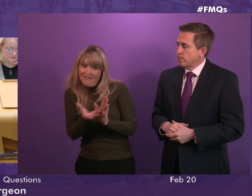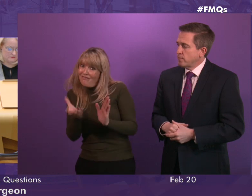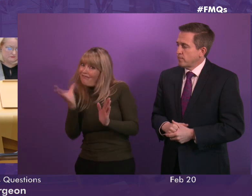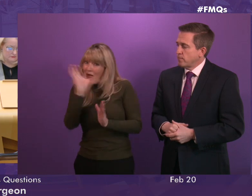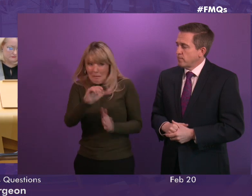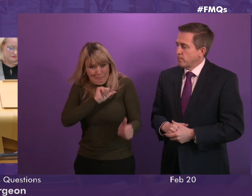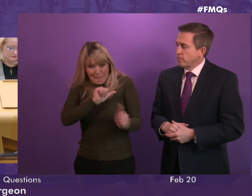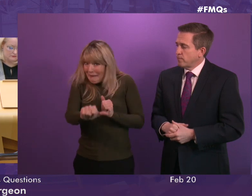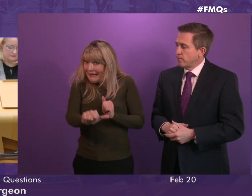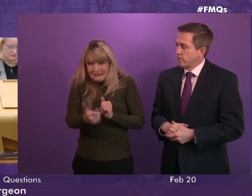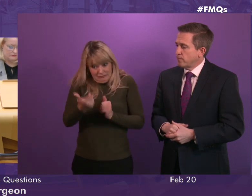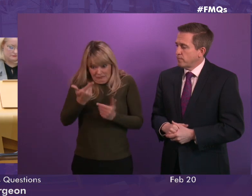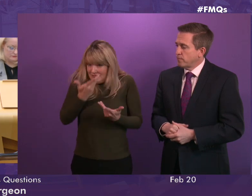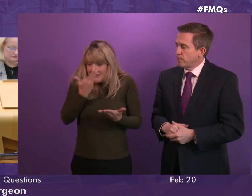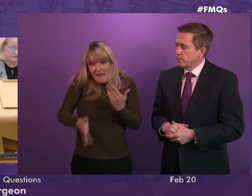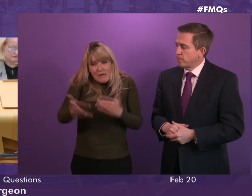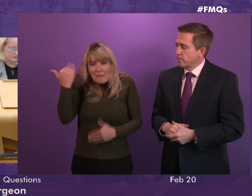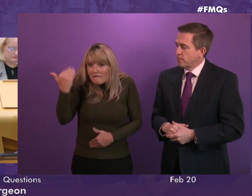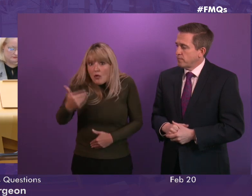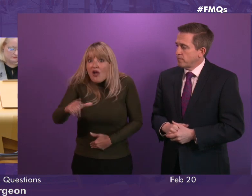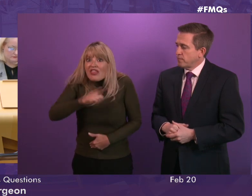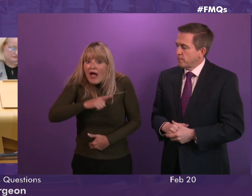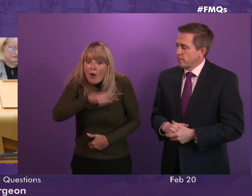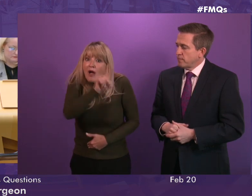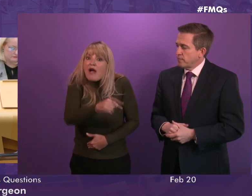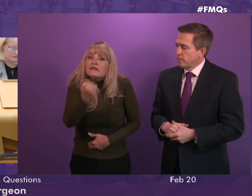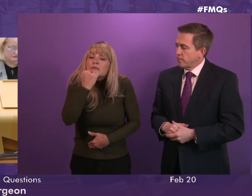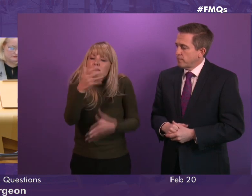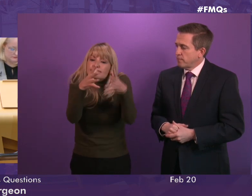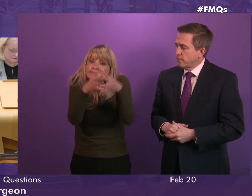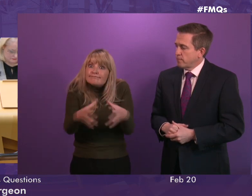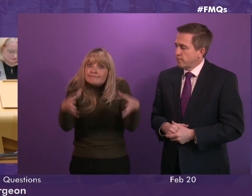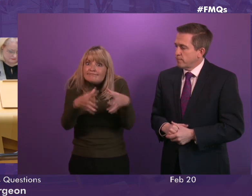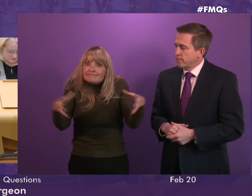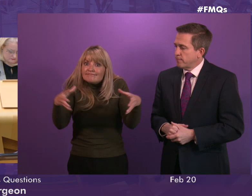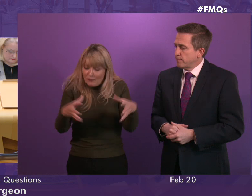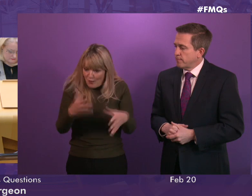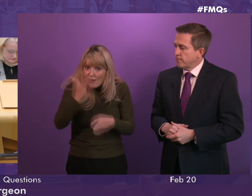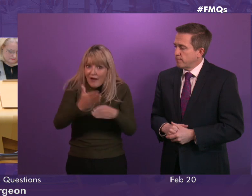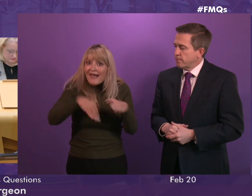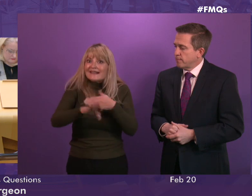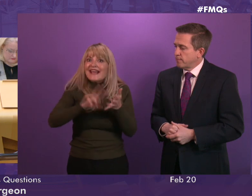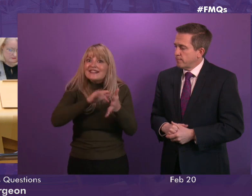health service. It is why we have record numbers of people working in our national health service.